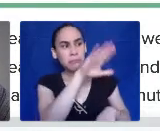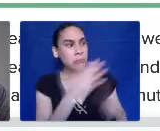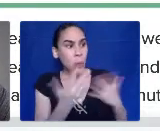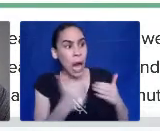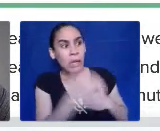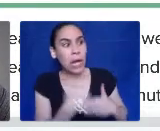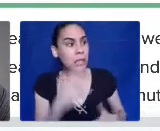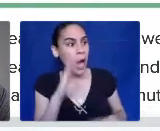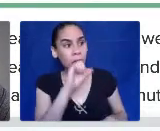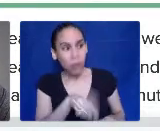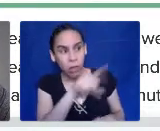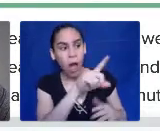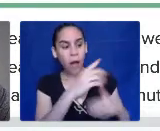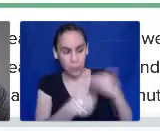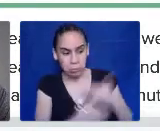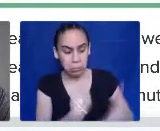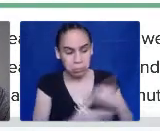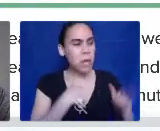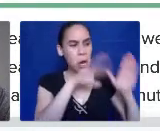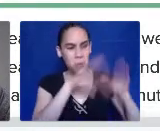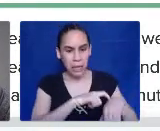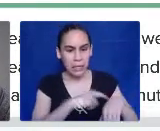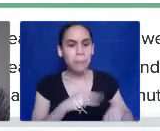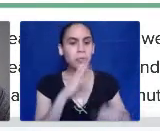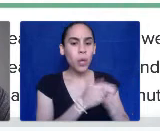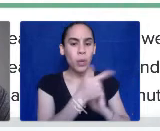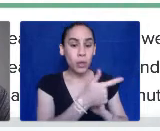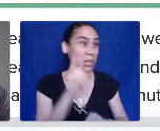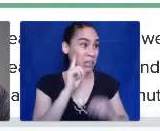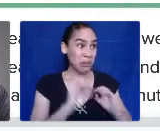a great time you know talking to you um if you don't hear back wait a few days follow up again